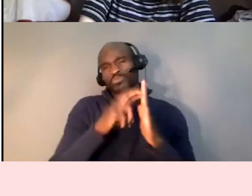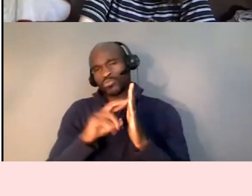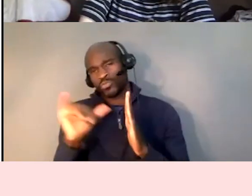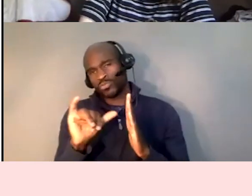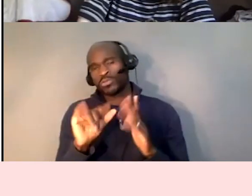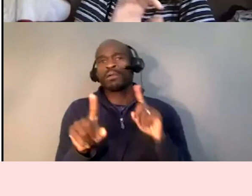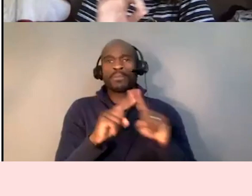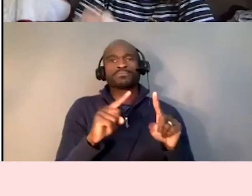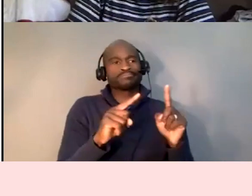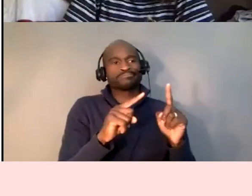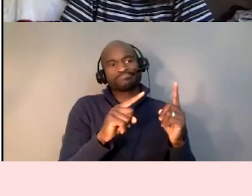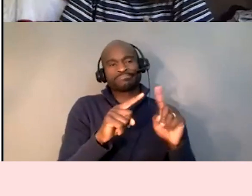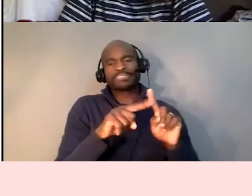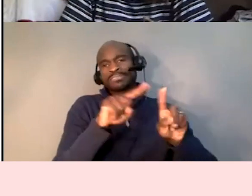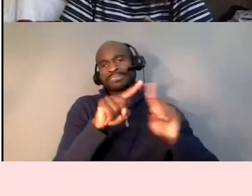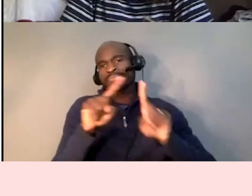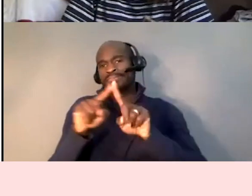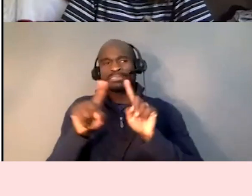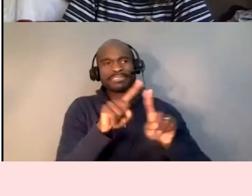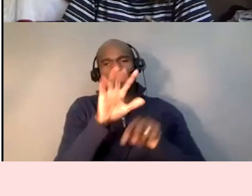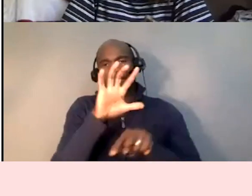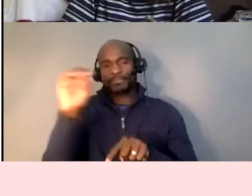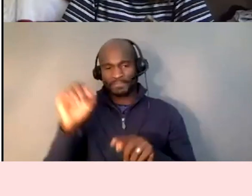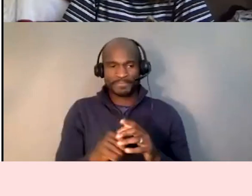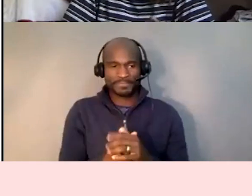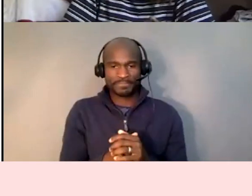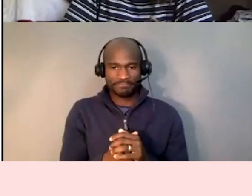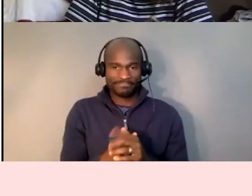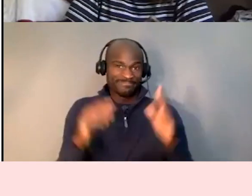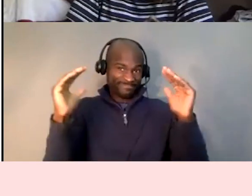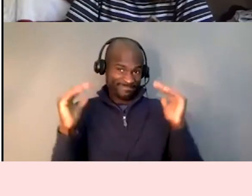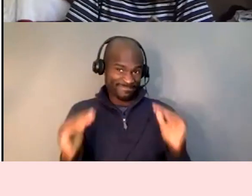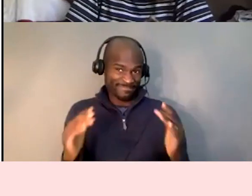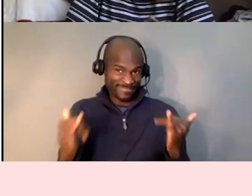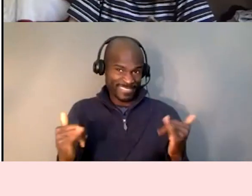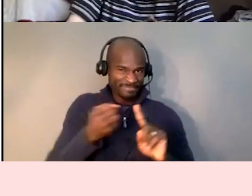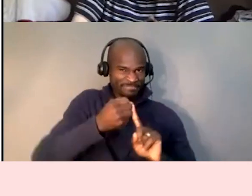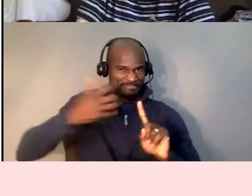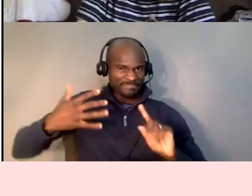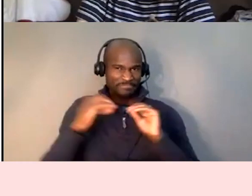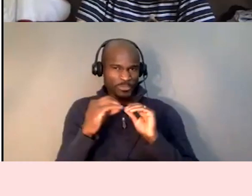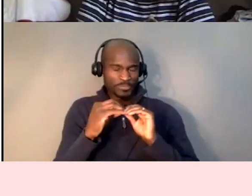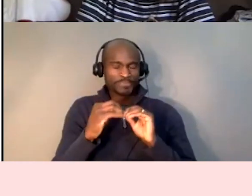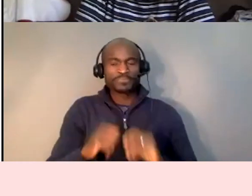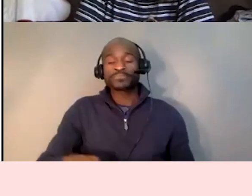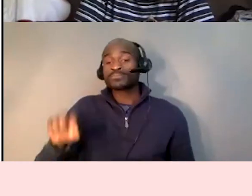Now, let's get into it a little bit deeper. The UX process, this is going to cover